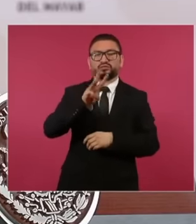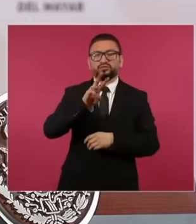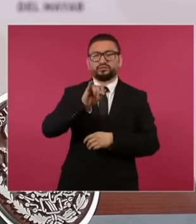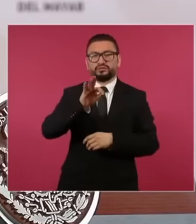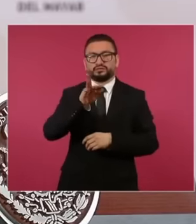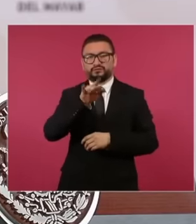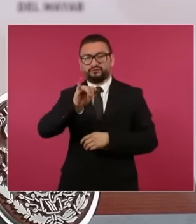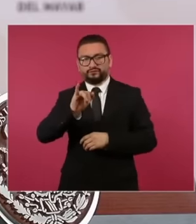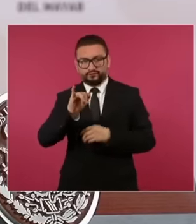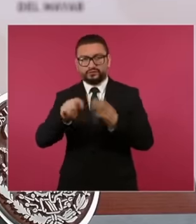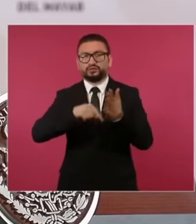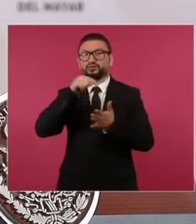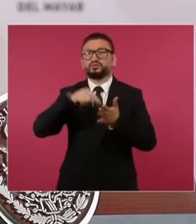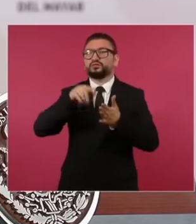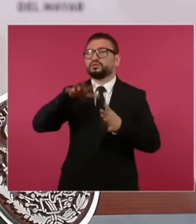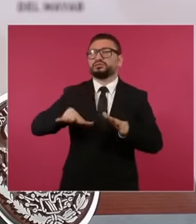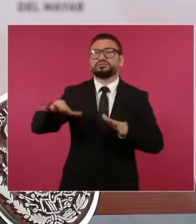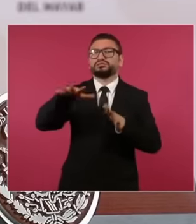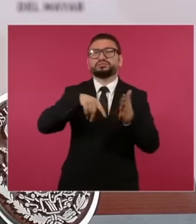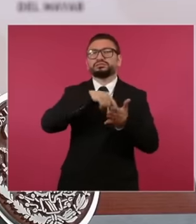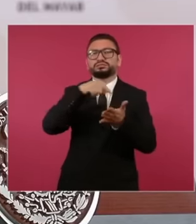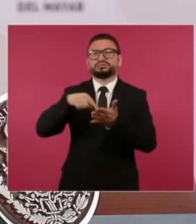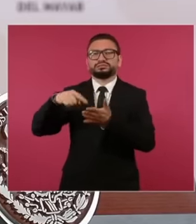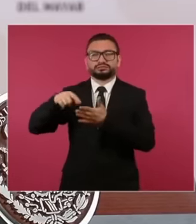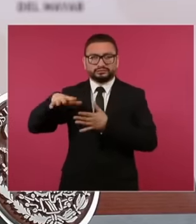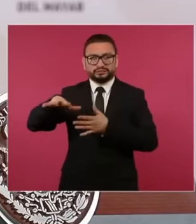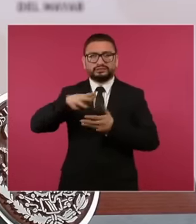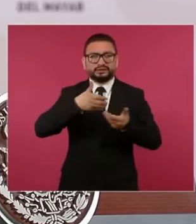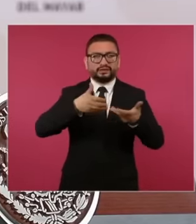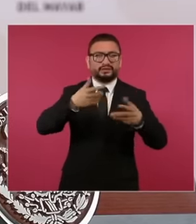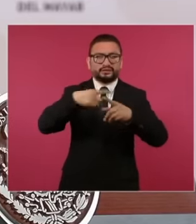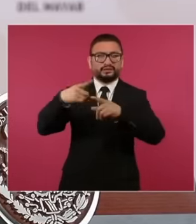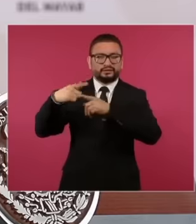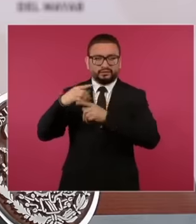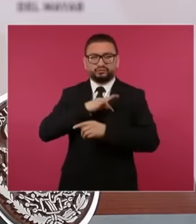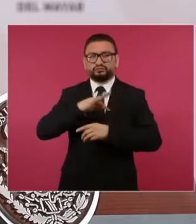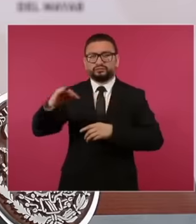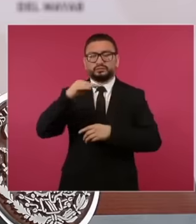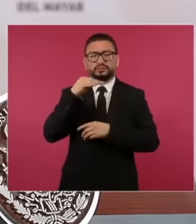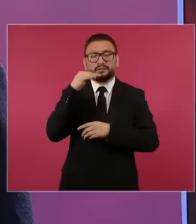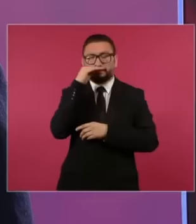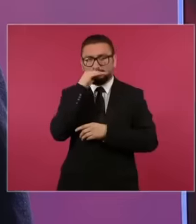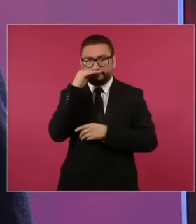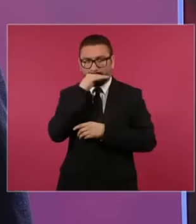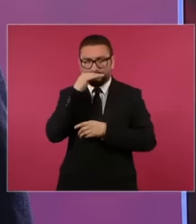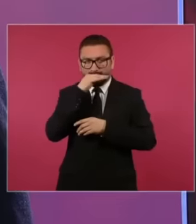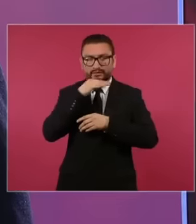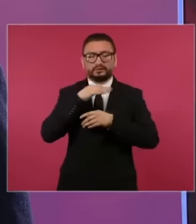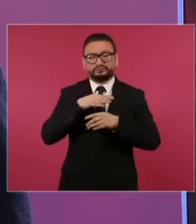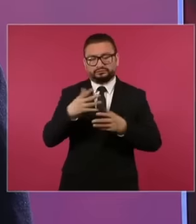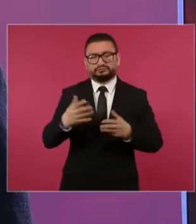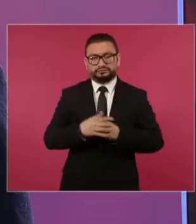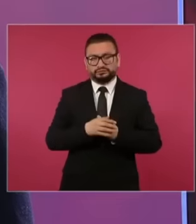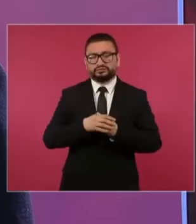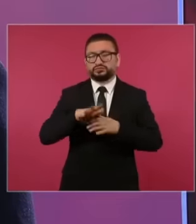in public places, giving priority to areas where there is currently no telephone coverage.